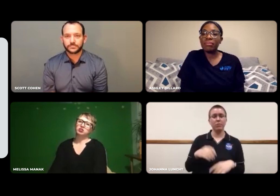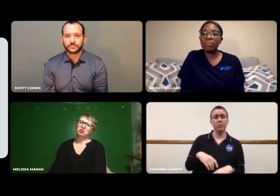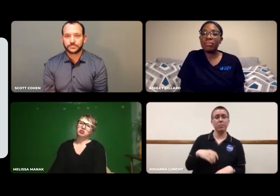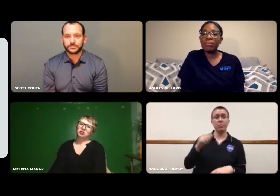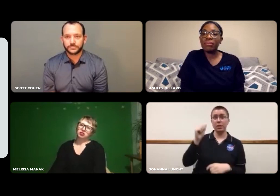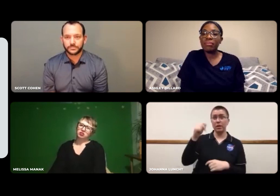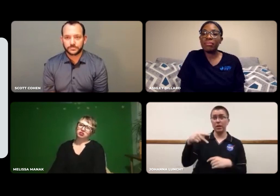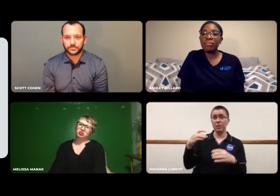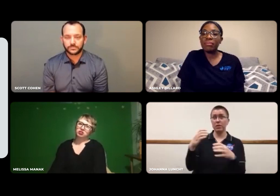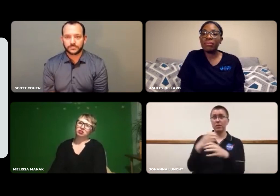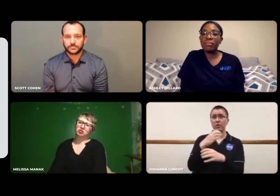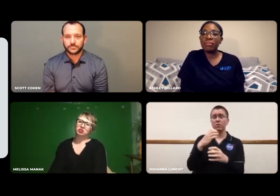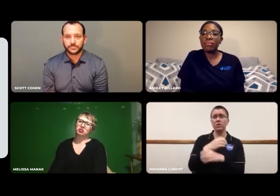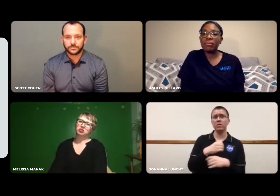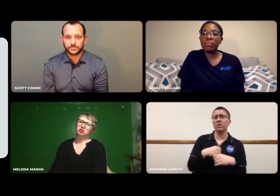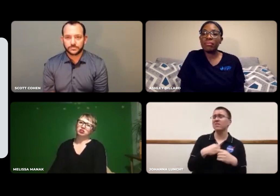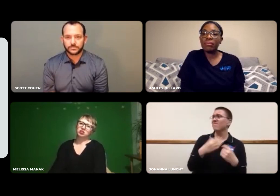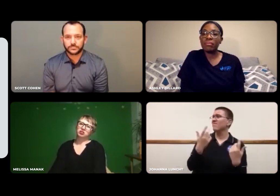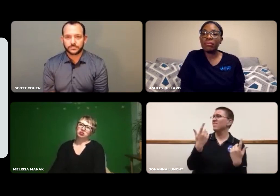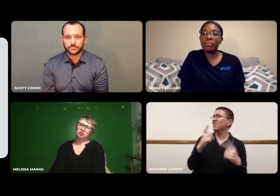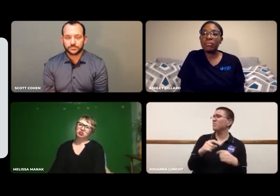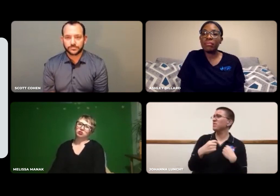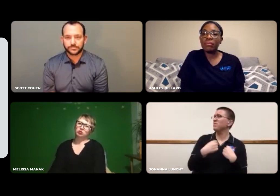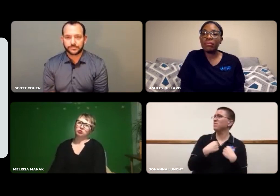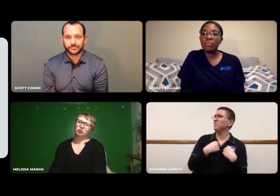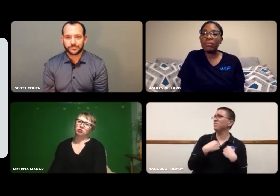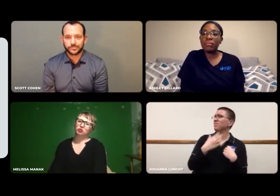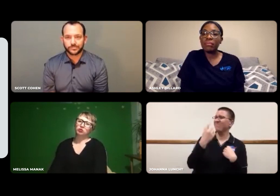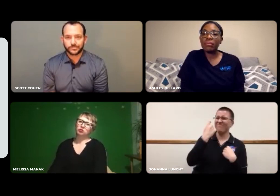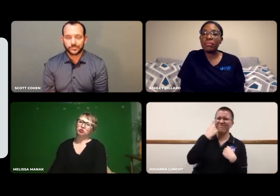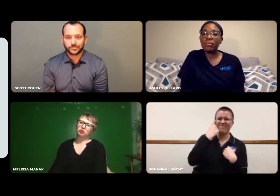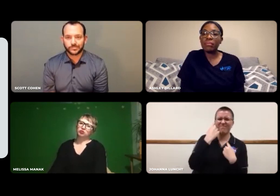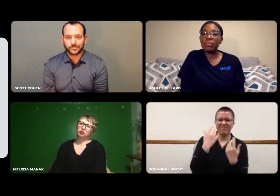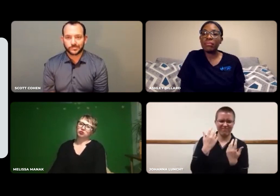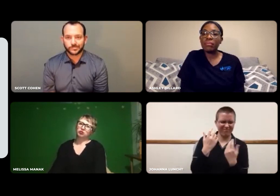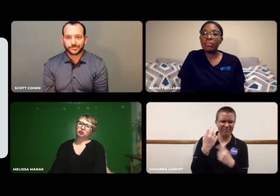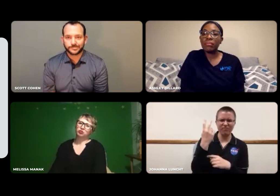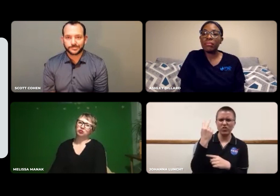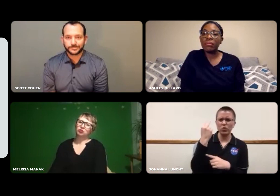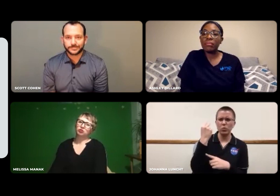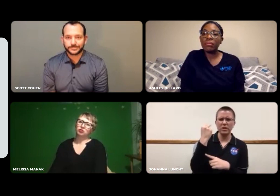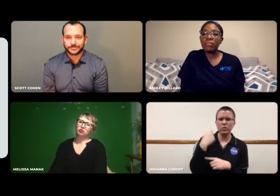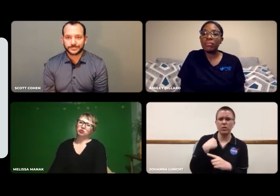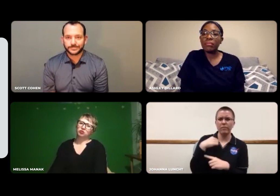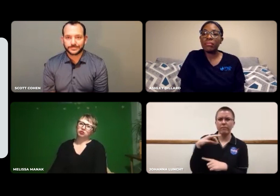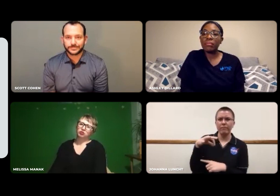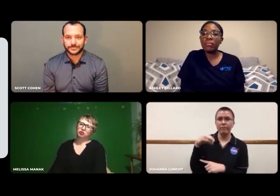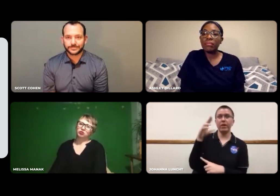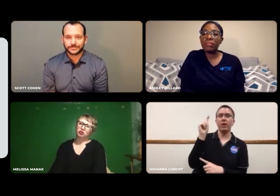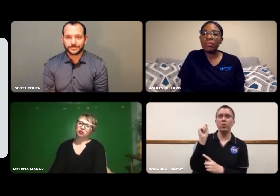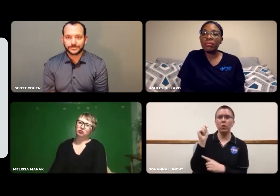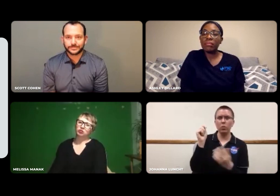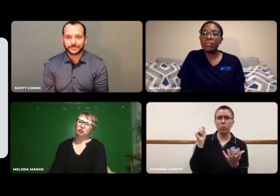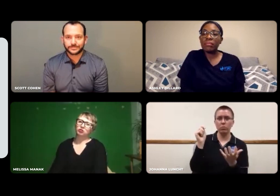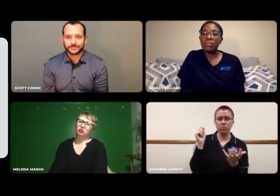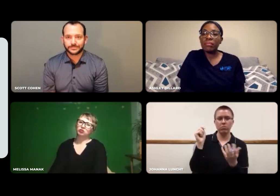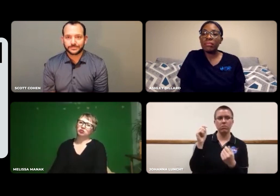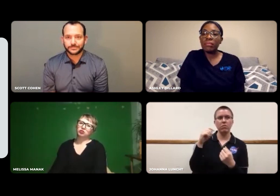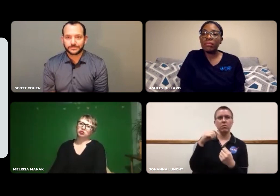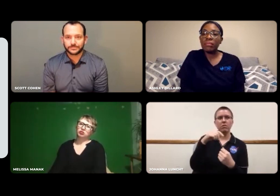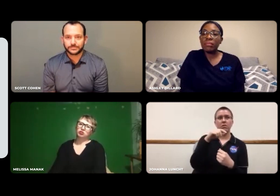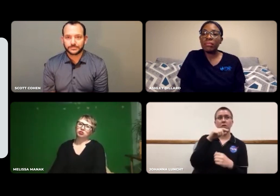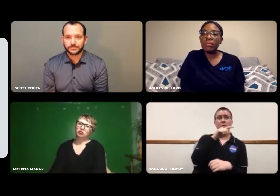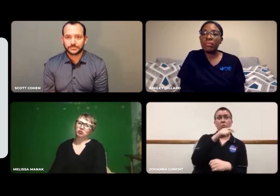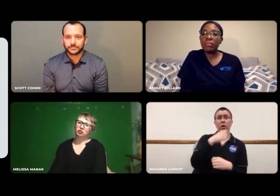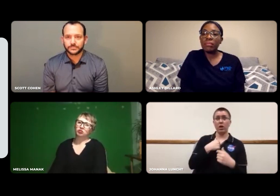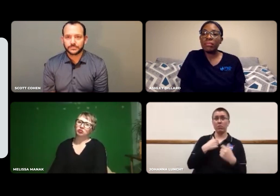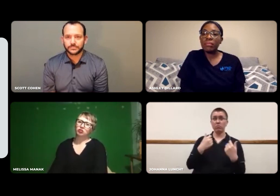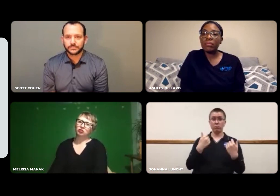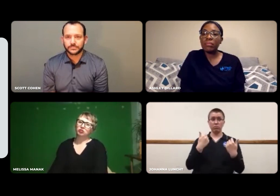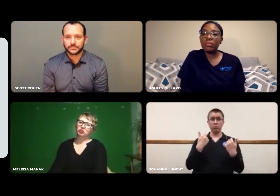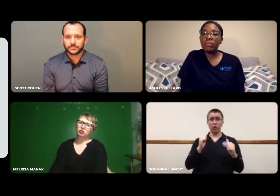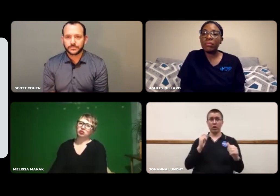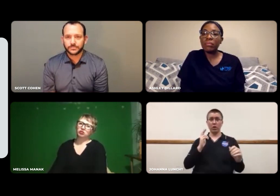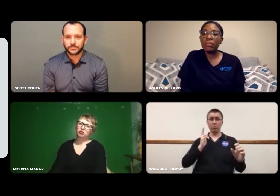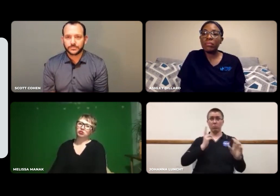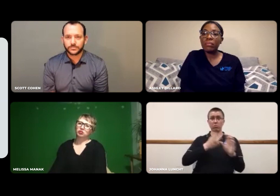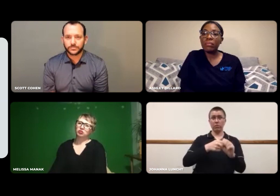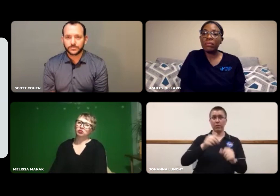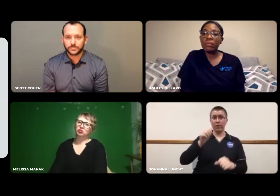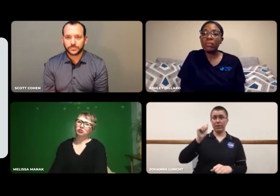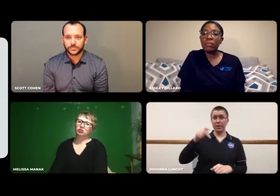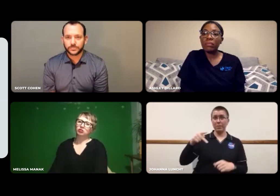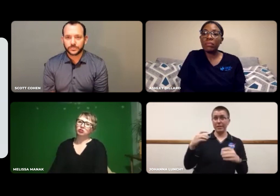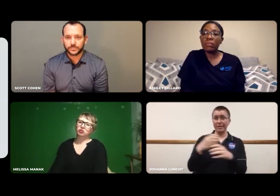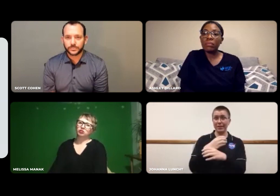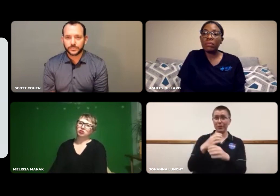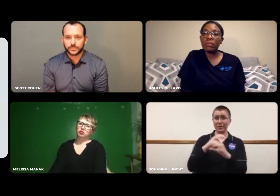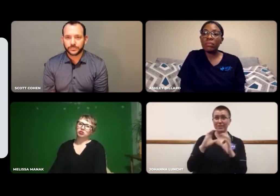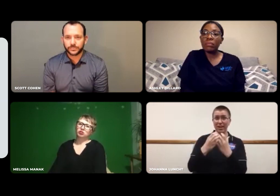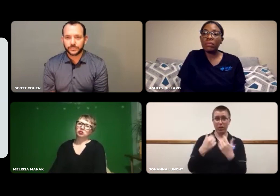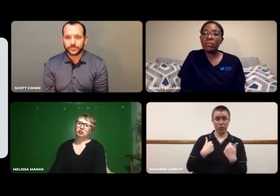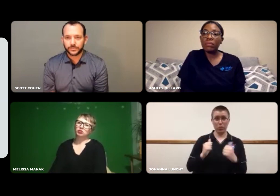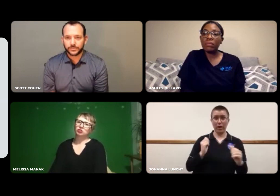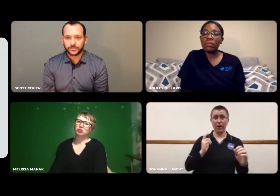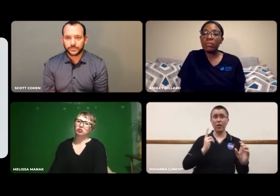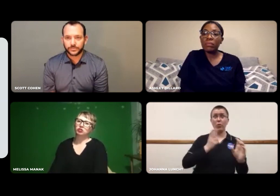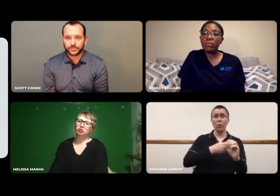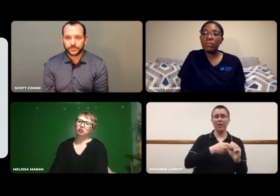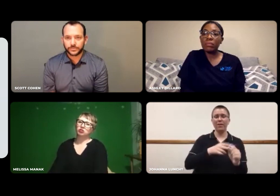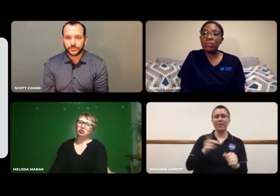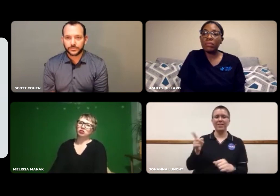Then, AP Calculus -- I found out 2 years ago that when I was trying to get into it,